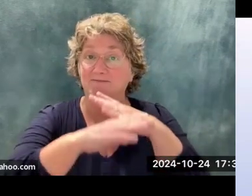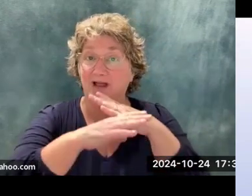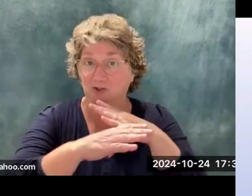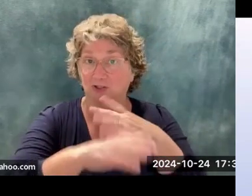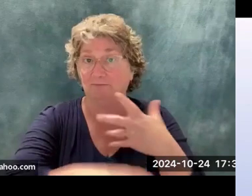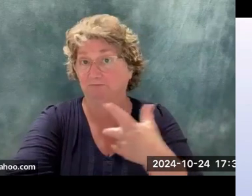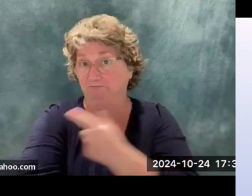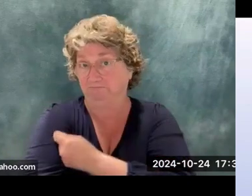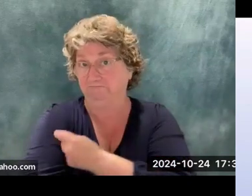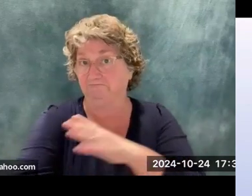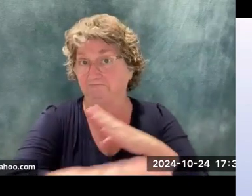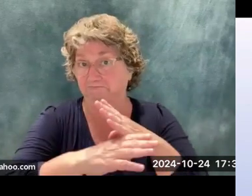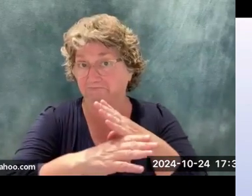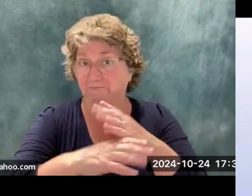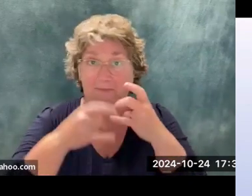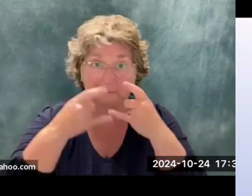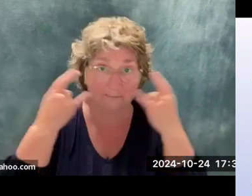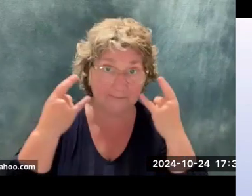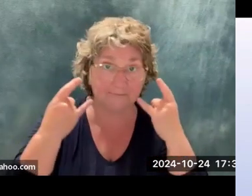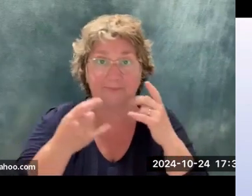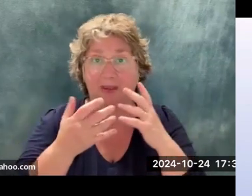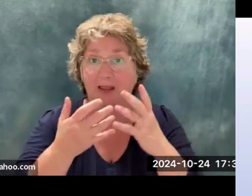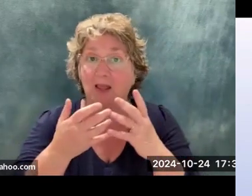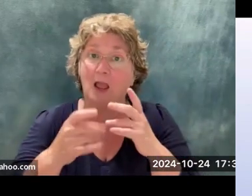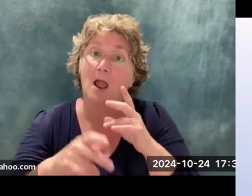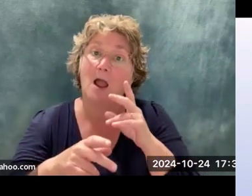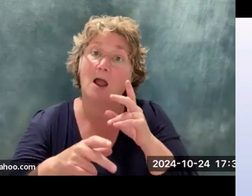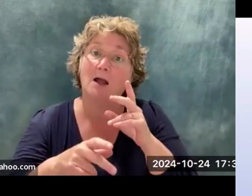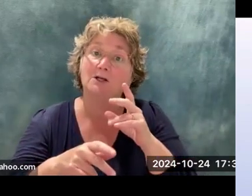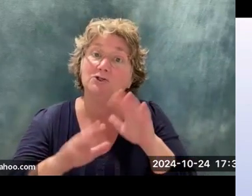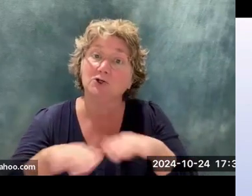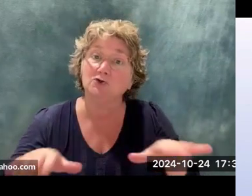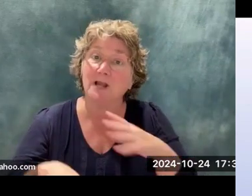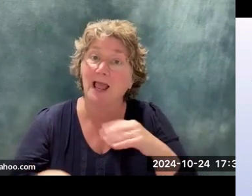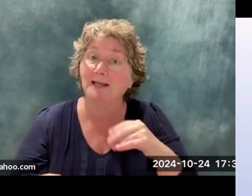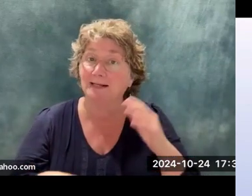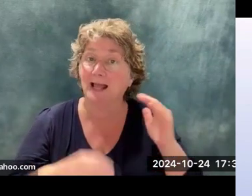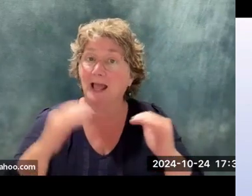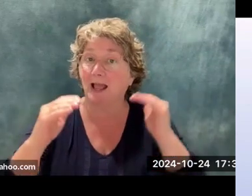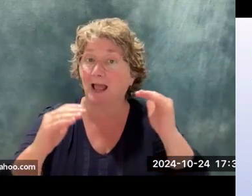who were able to engage in COVID-19 prevention activities.